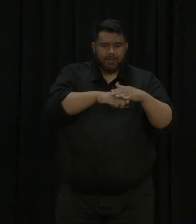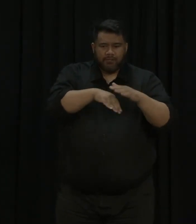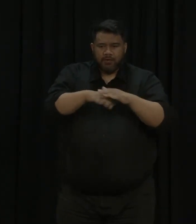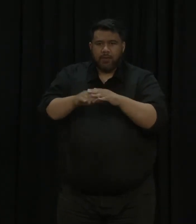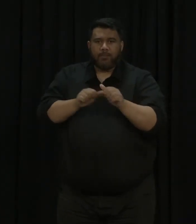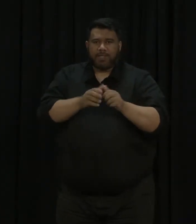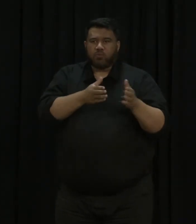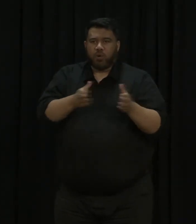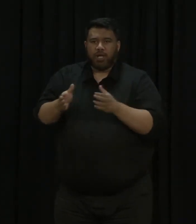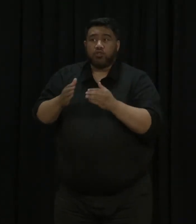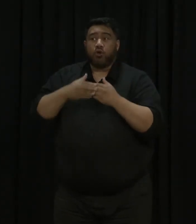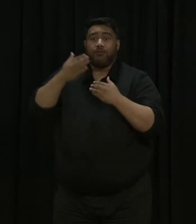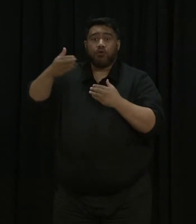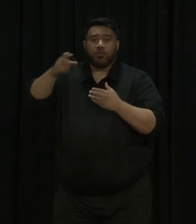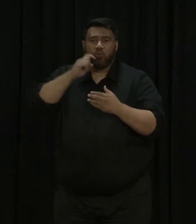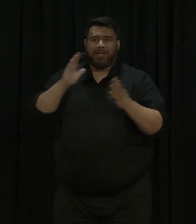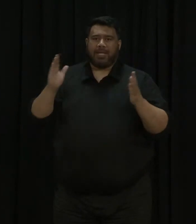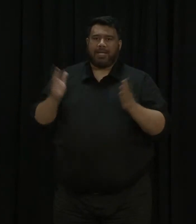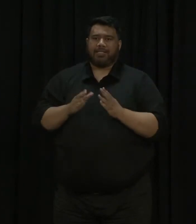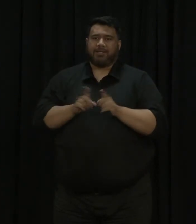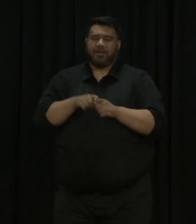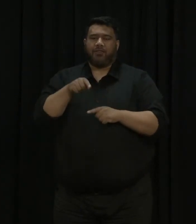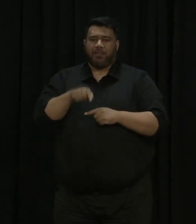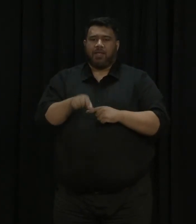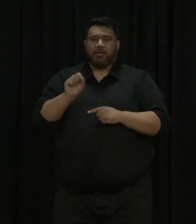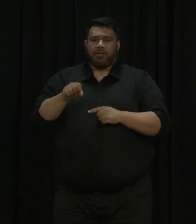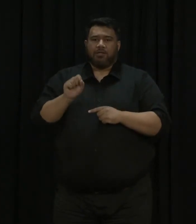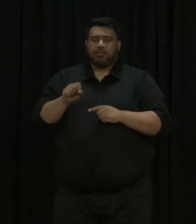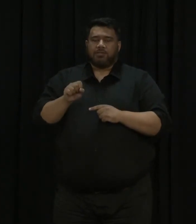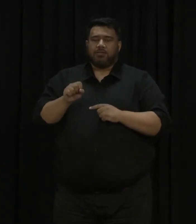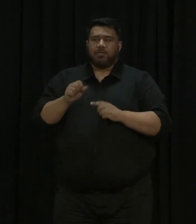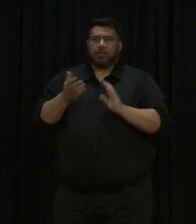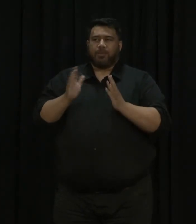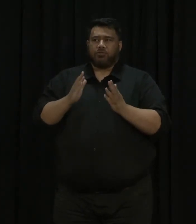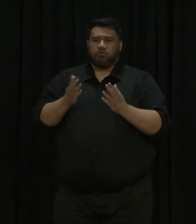to keep separate from others but we want to make the best use of the rooms that we have.